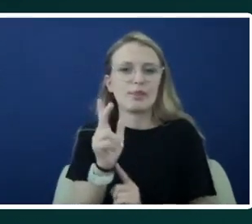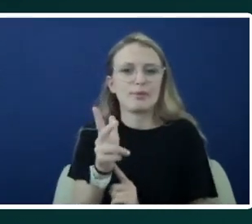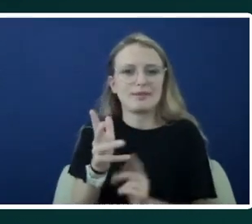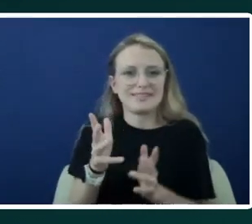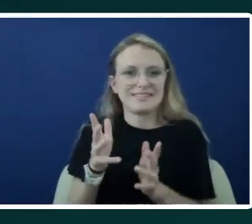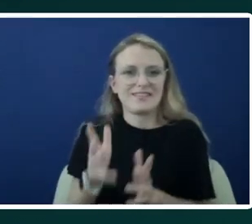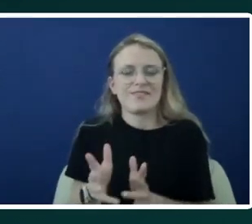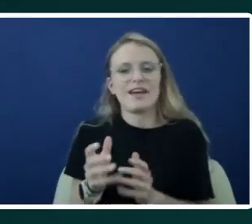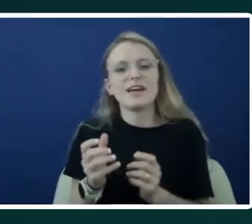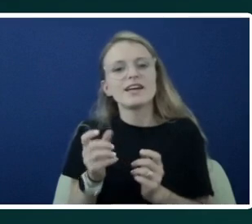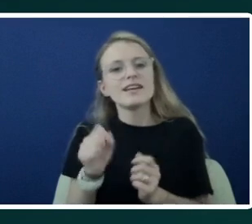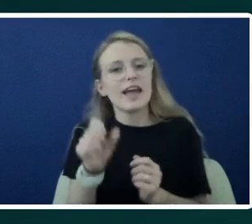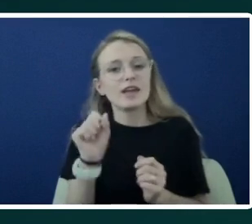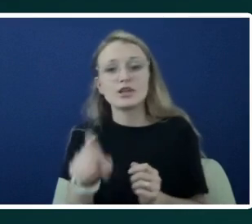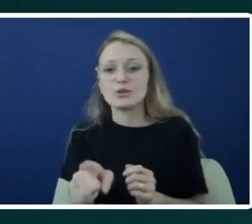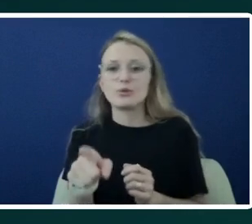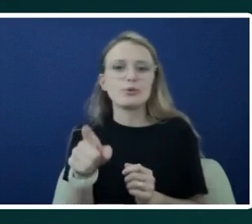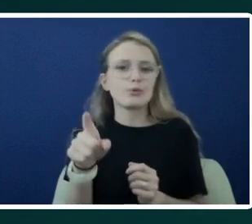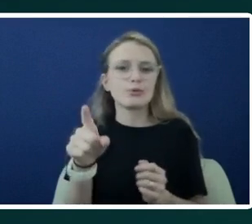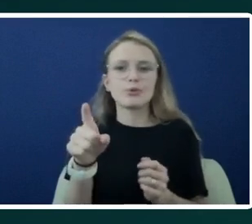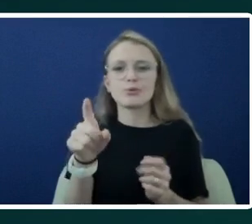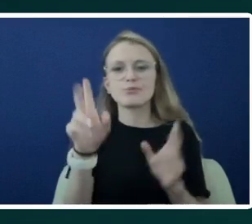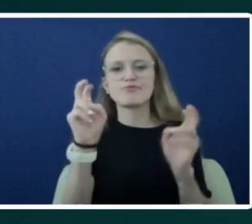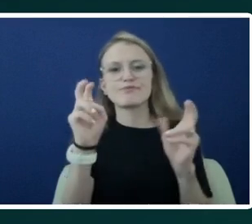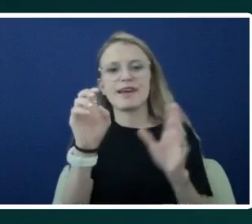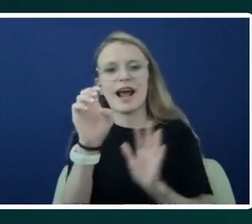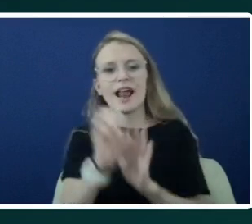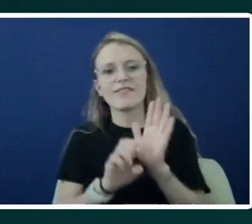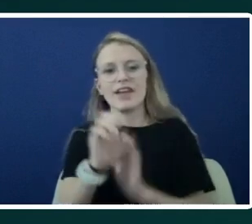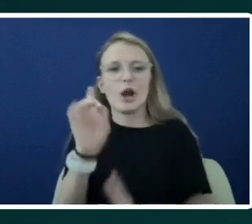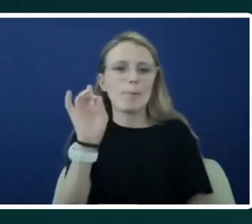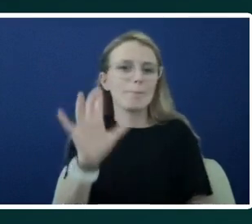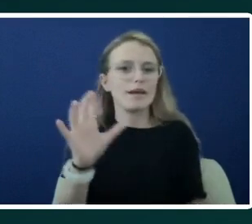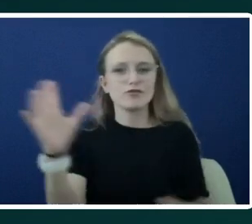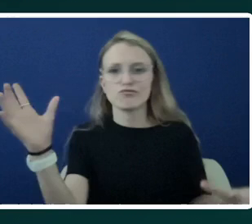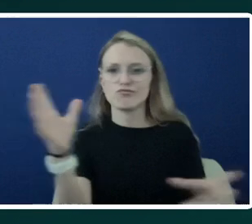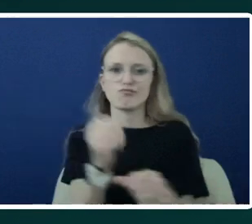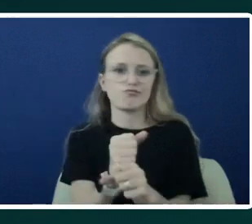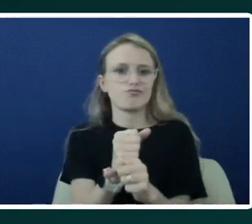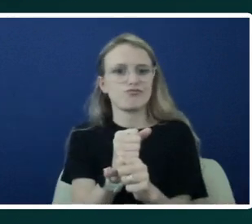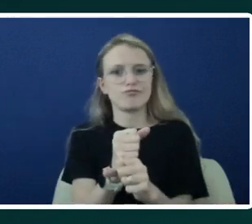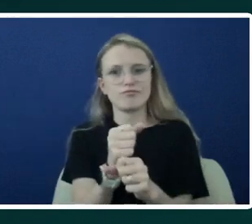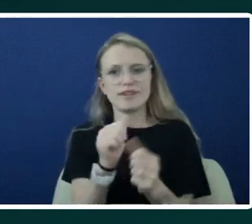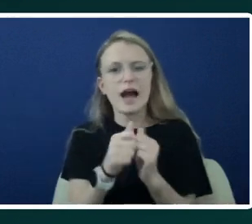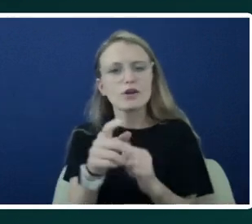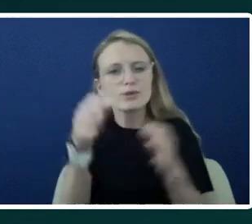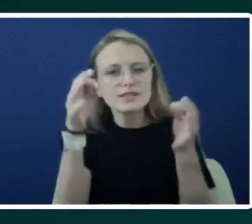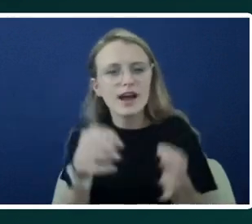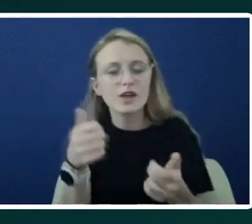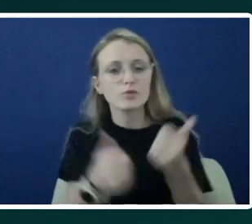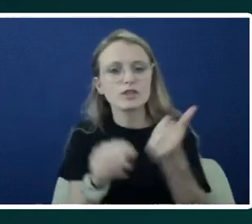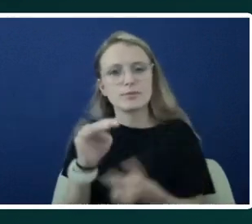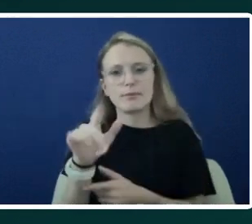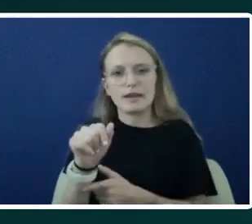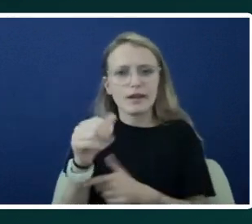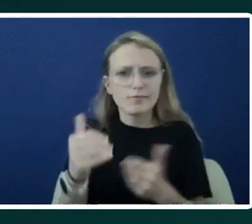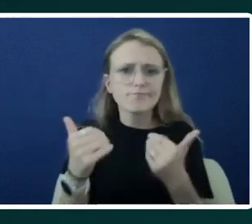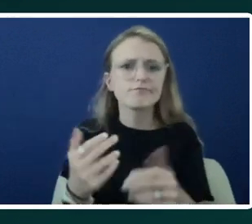your elevator pitch version, how do you decide which medium to use when telling a story?